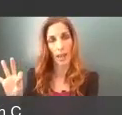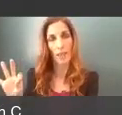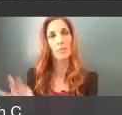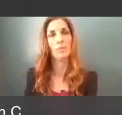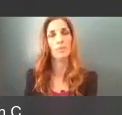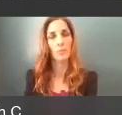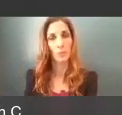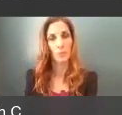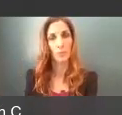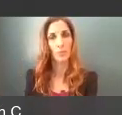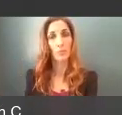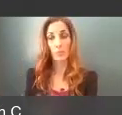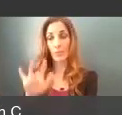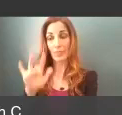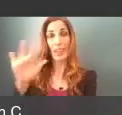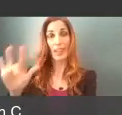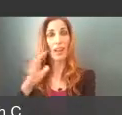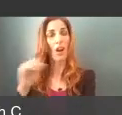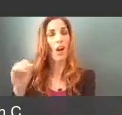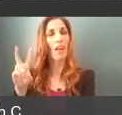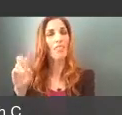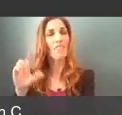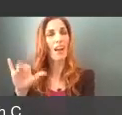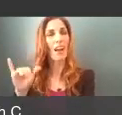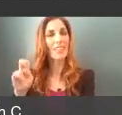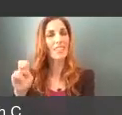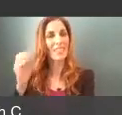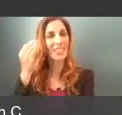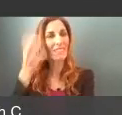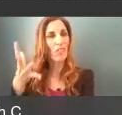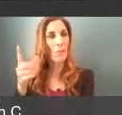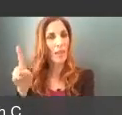and click on the Vaccine Information button at the top of the page.